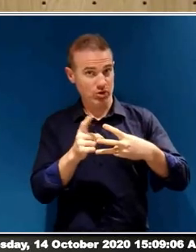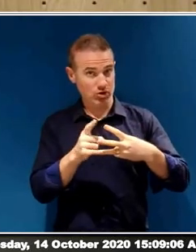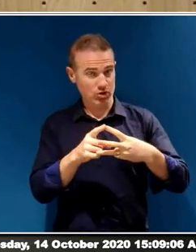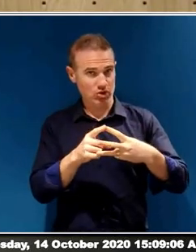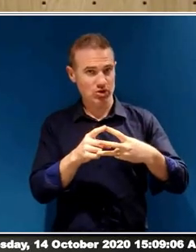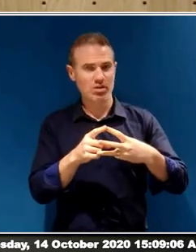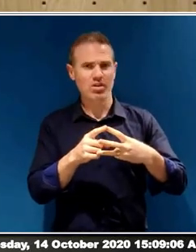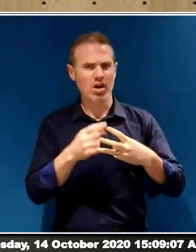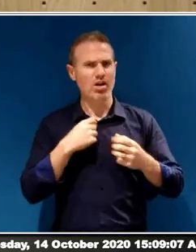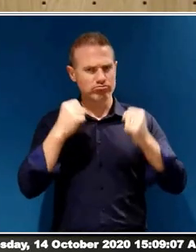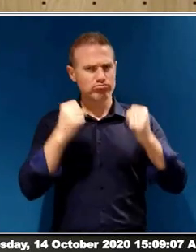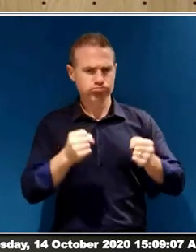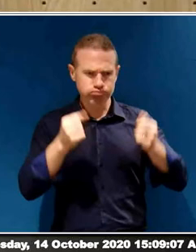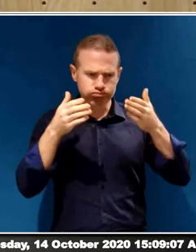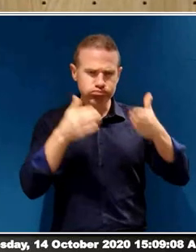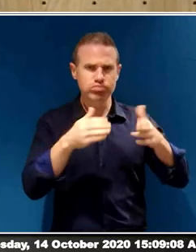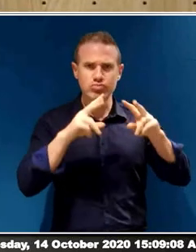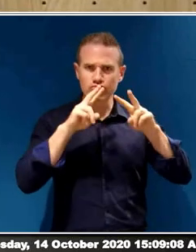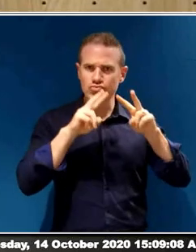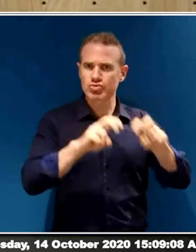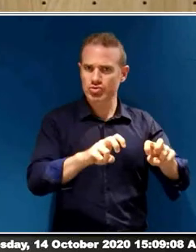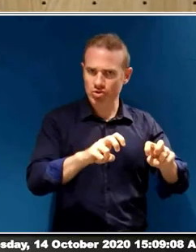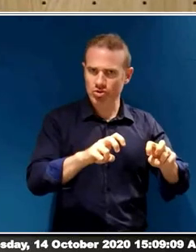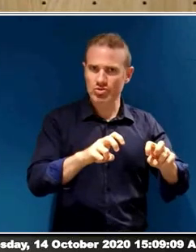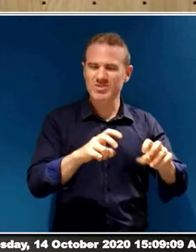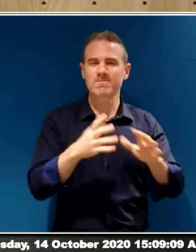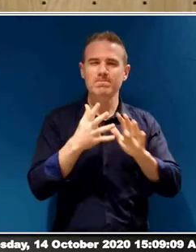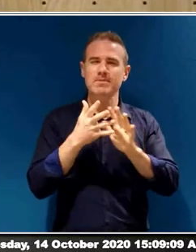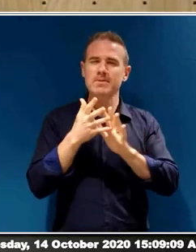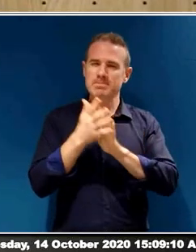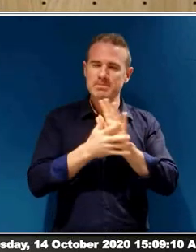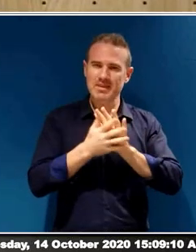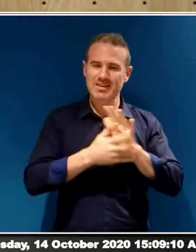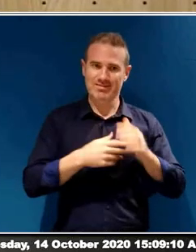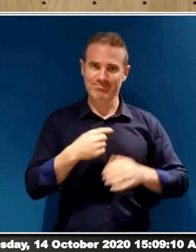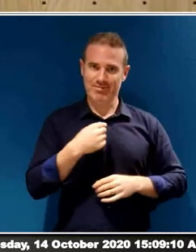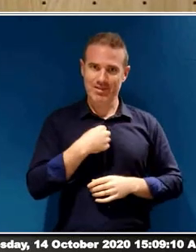that I have the opportunity to spend time completing research and applying